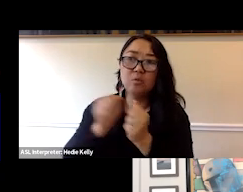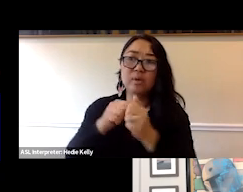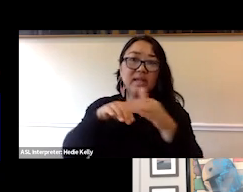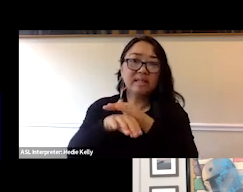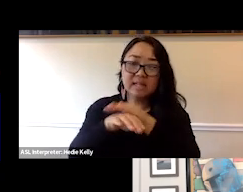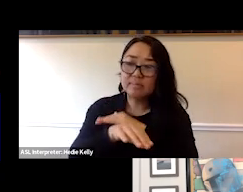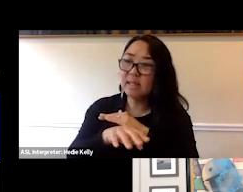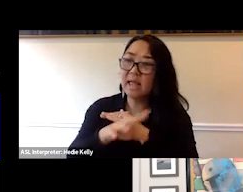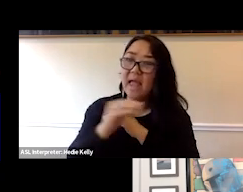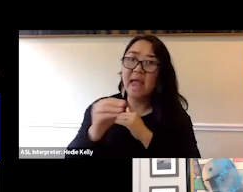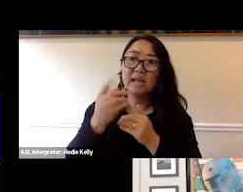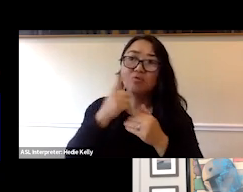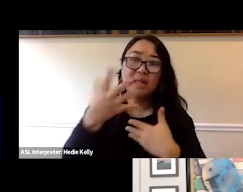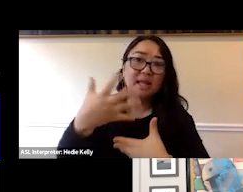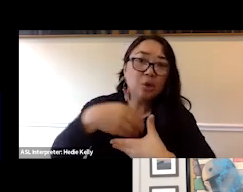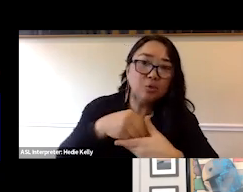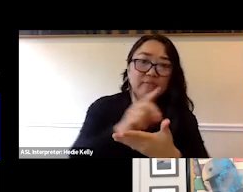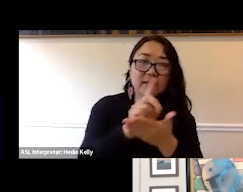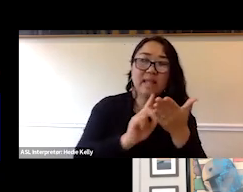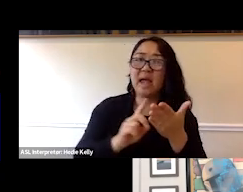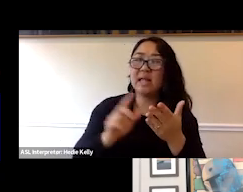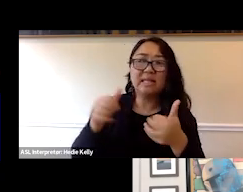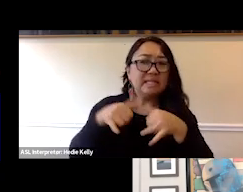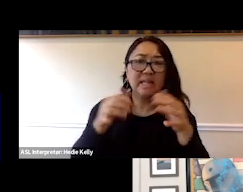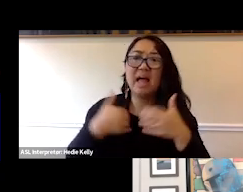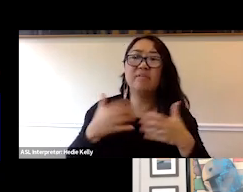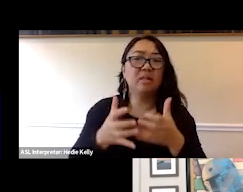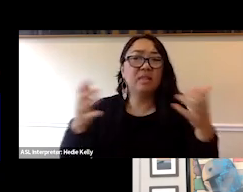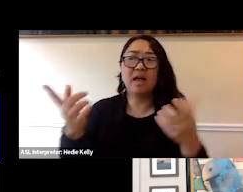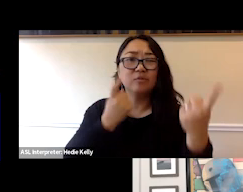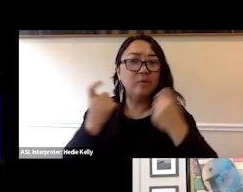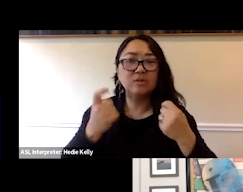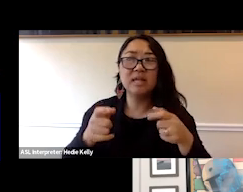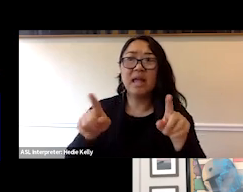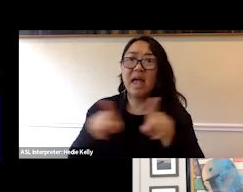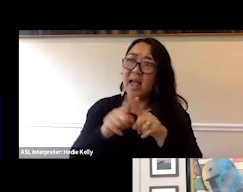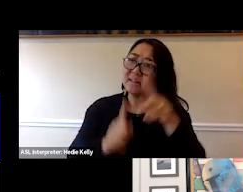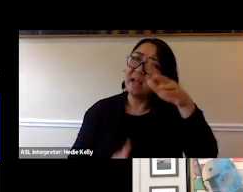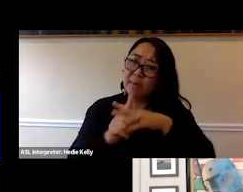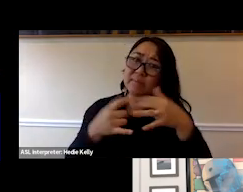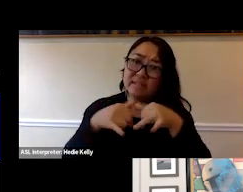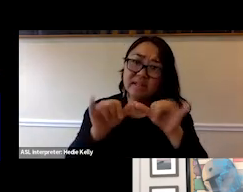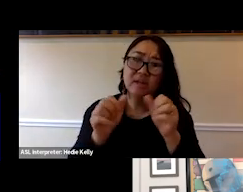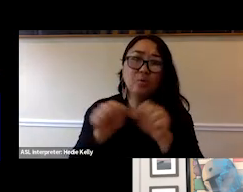design is a lot of questions come up, and they still come up as we work through our projects and especially as we receive designs.